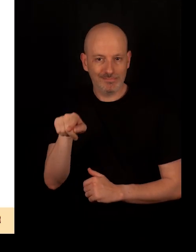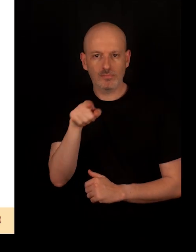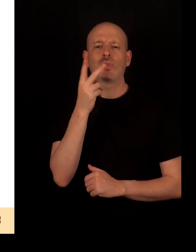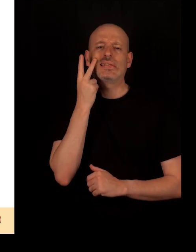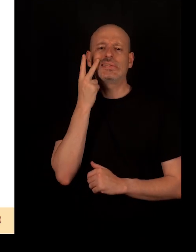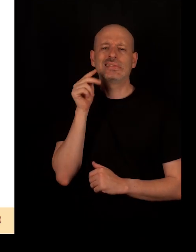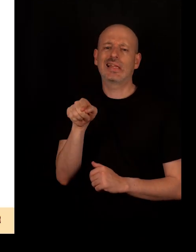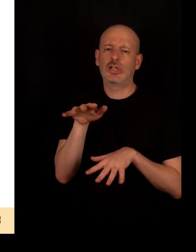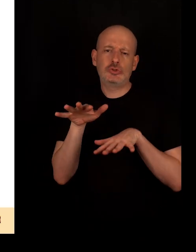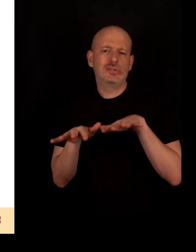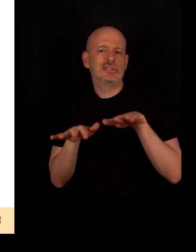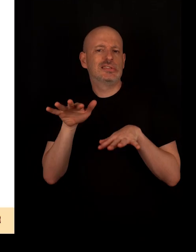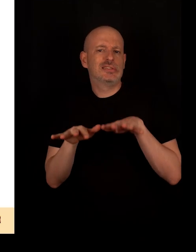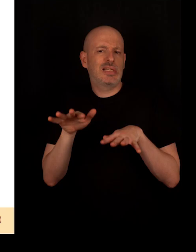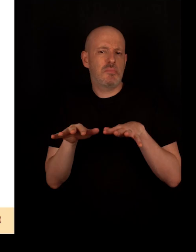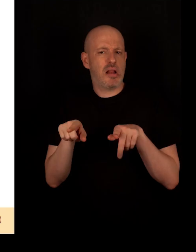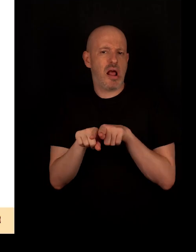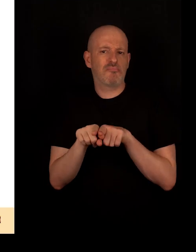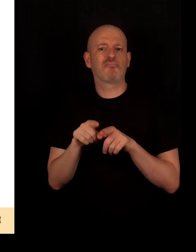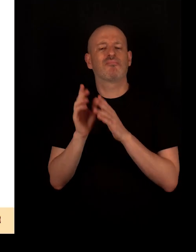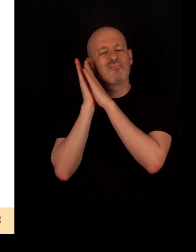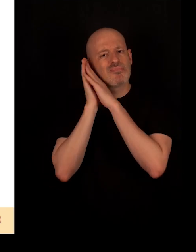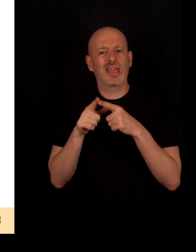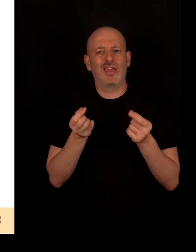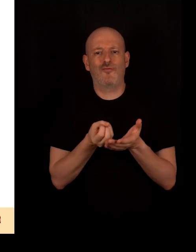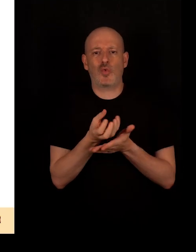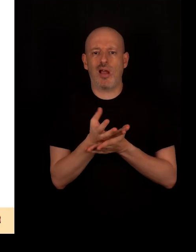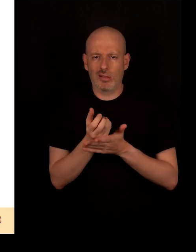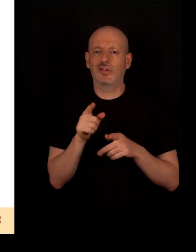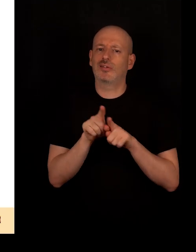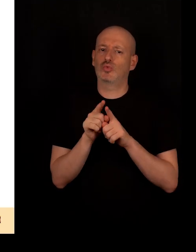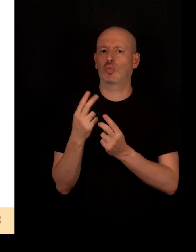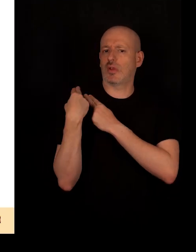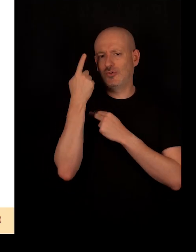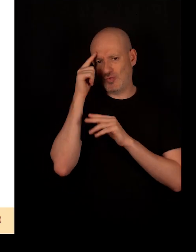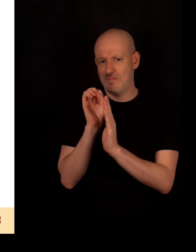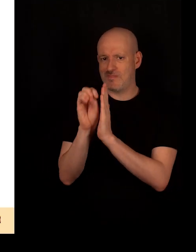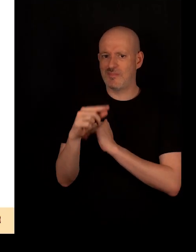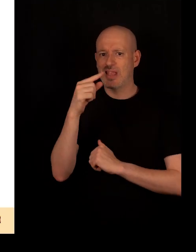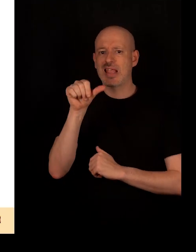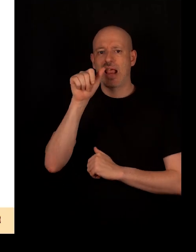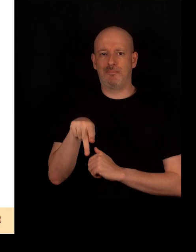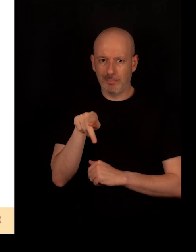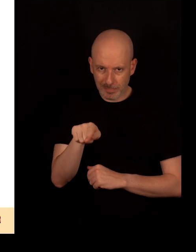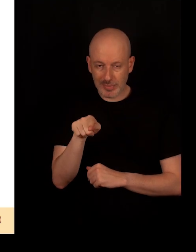You will see this will be similar to the residency info card, where you will have a task in GAP.